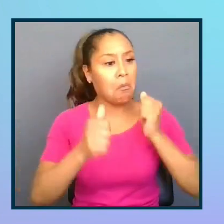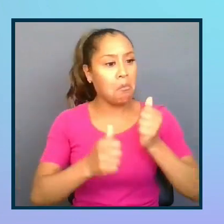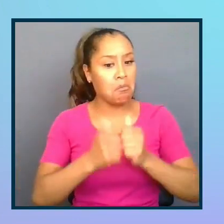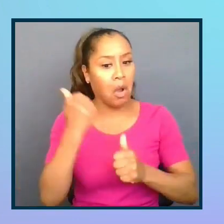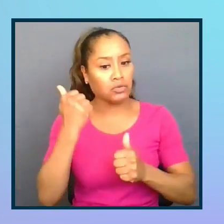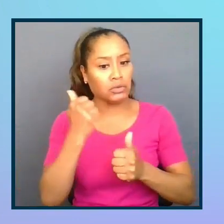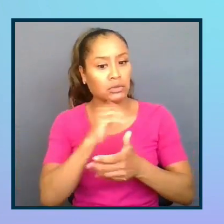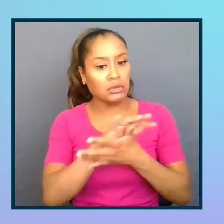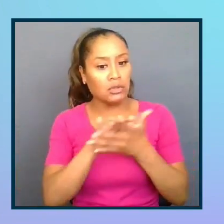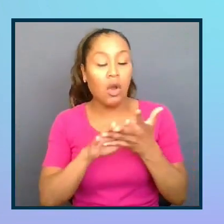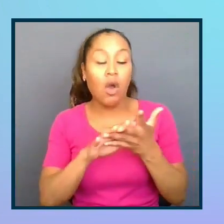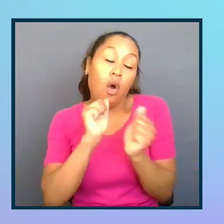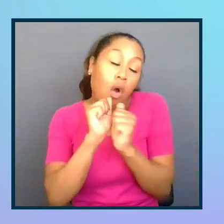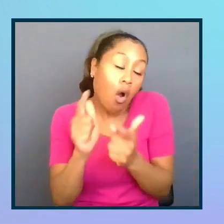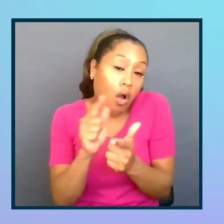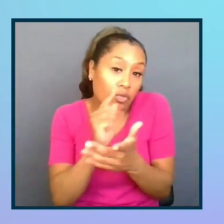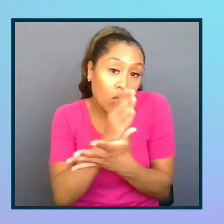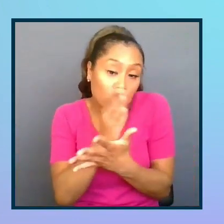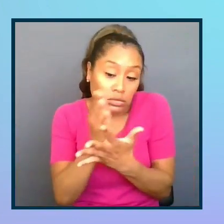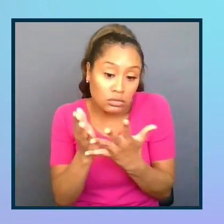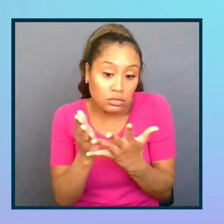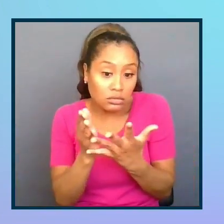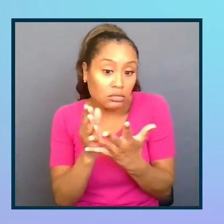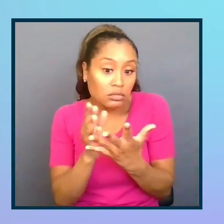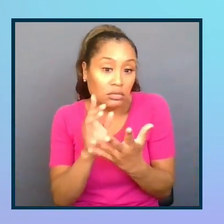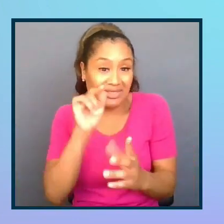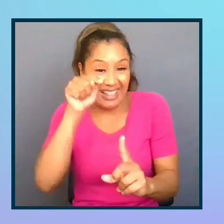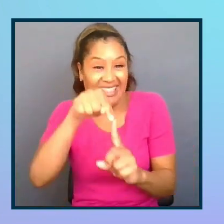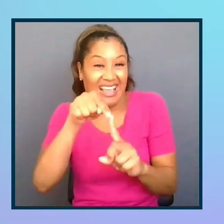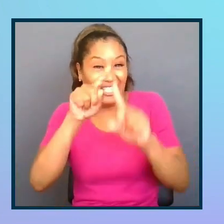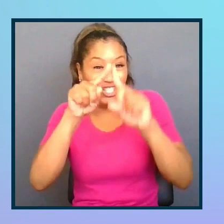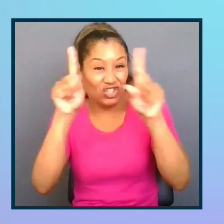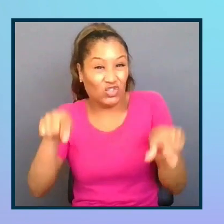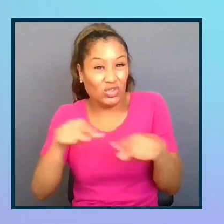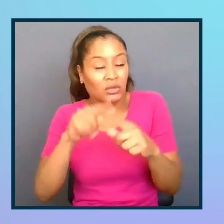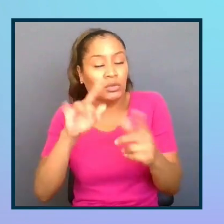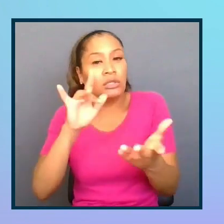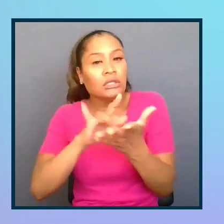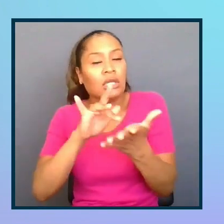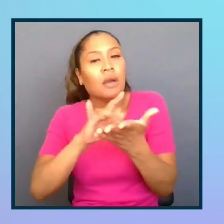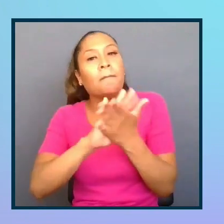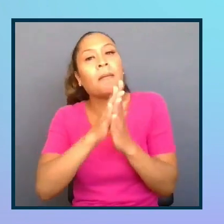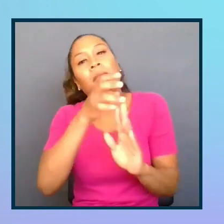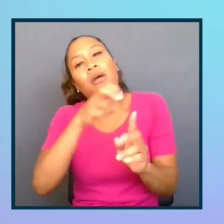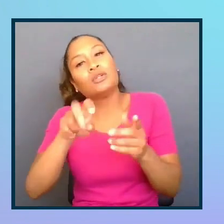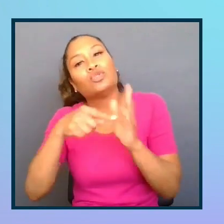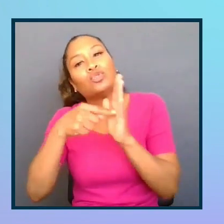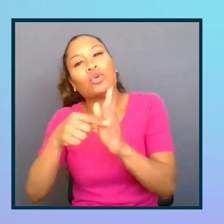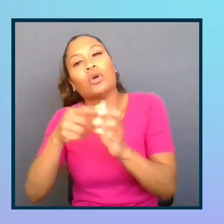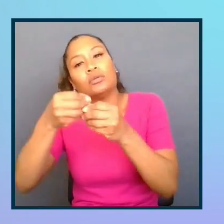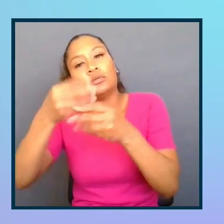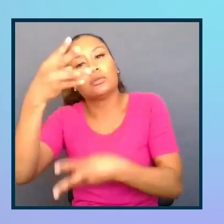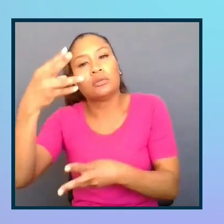or all of those elements actually potentially on that screen will tap through to a transaction detail screen.